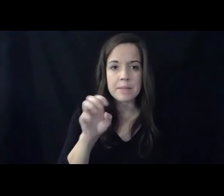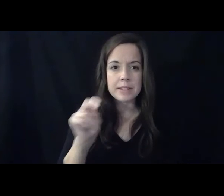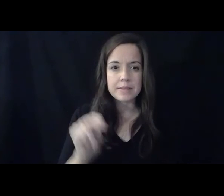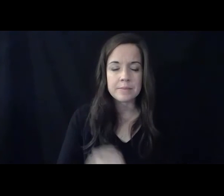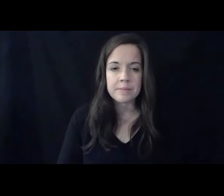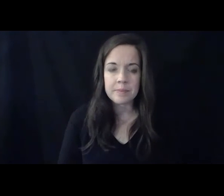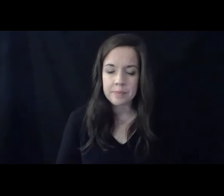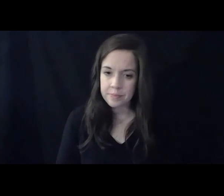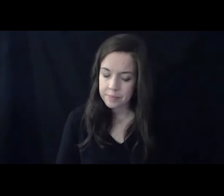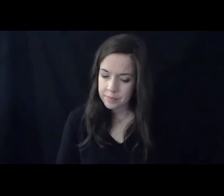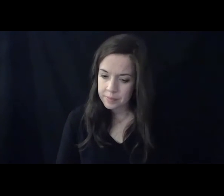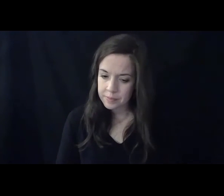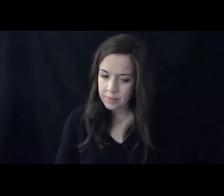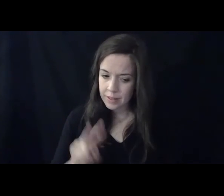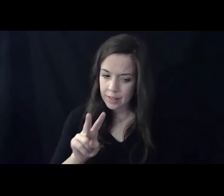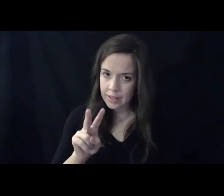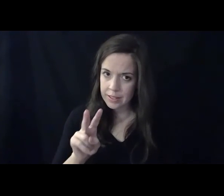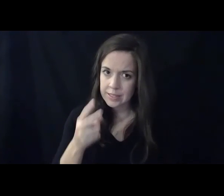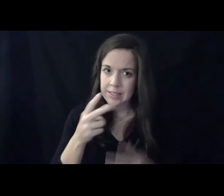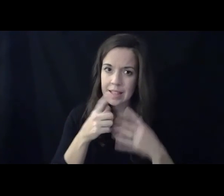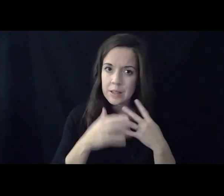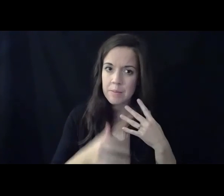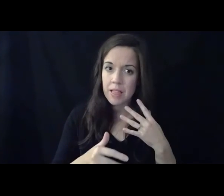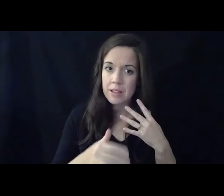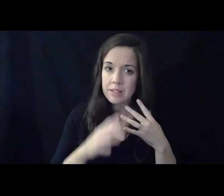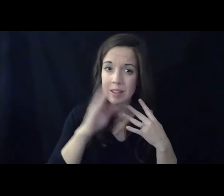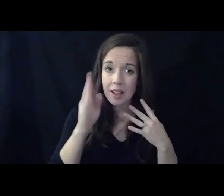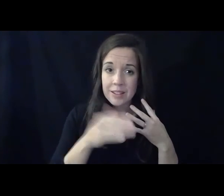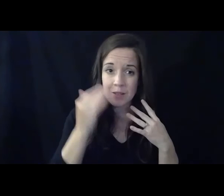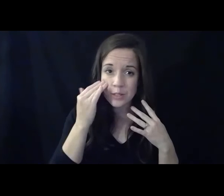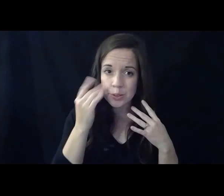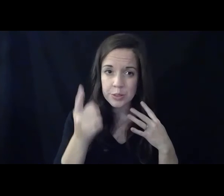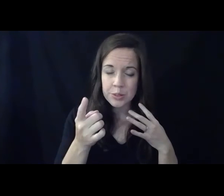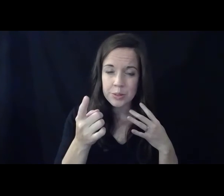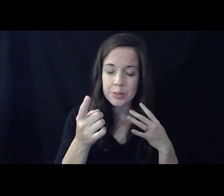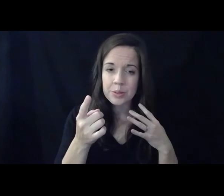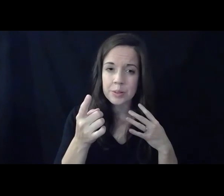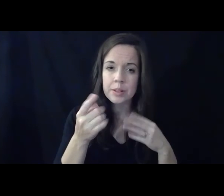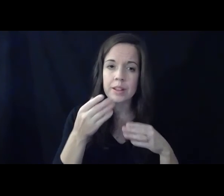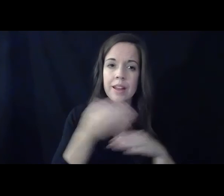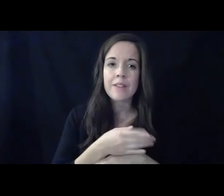Second blood—I never knew you. After the first, scoured the bed